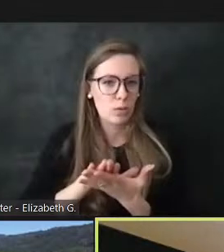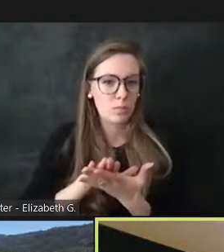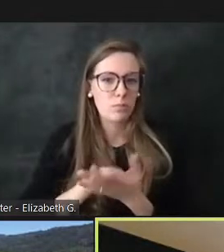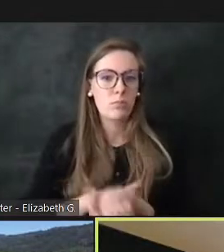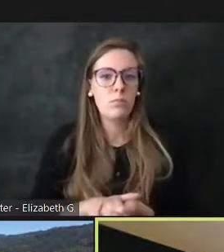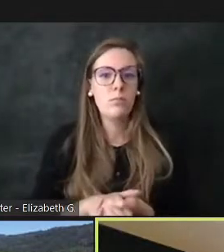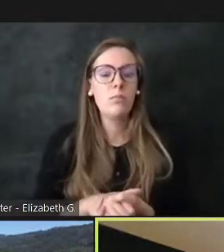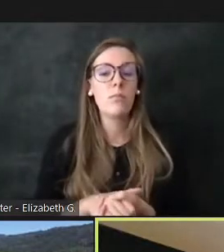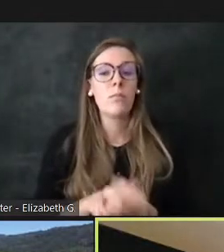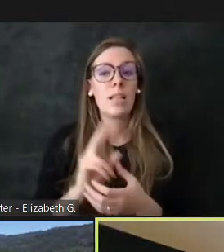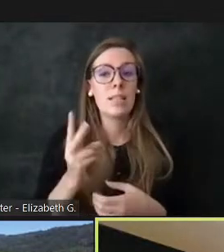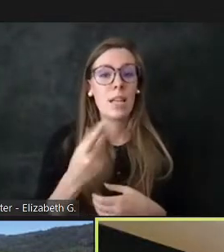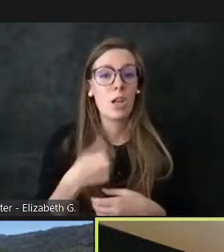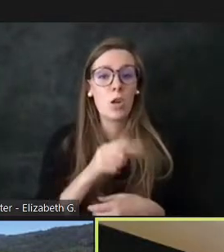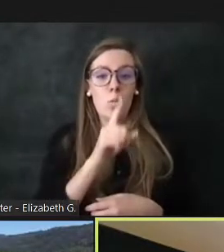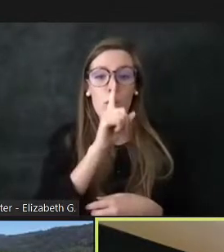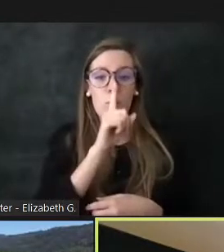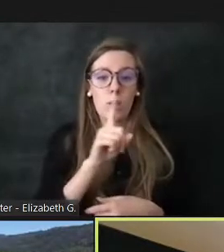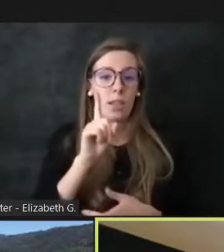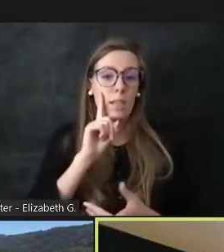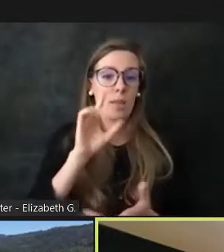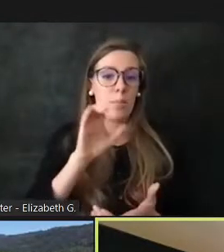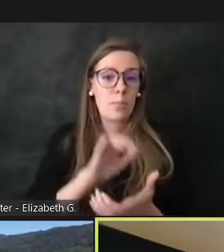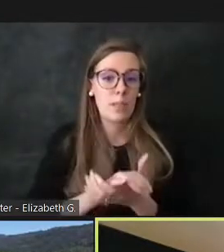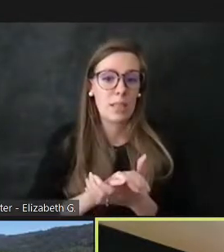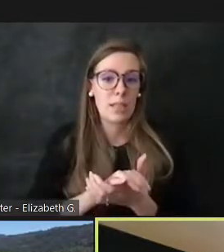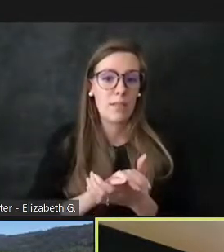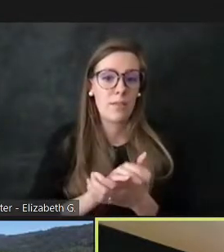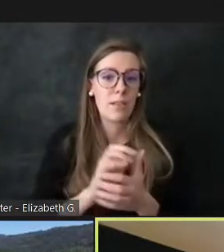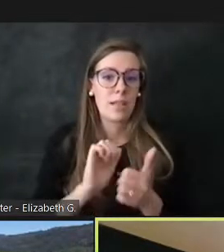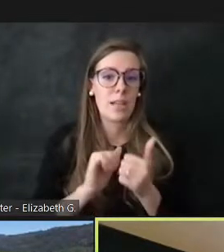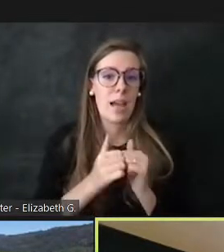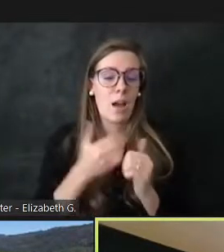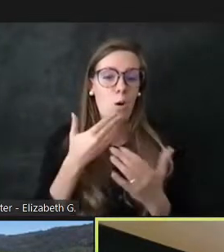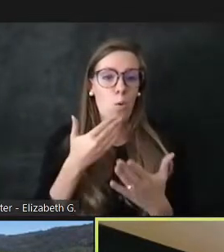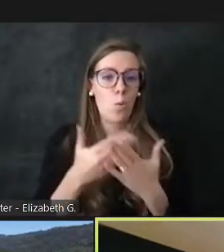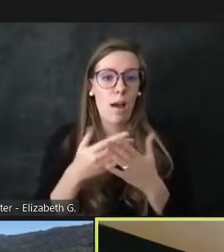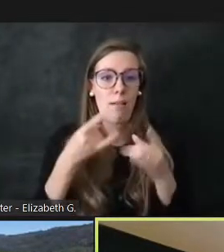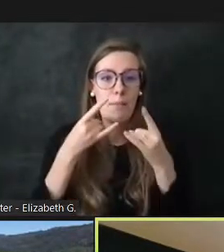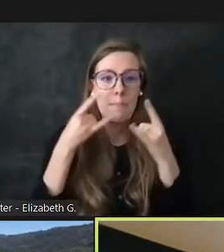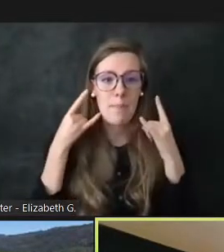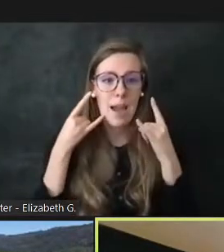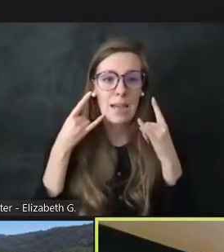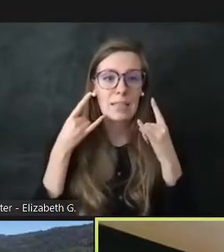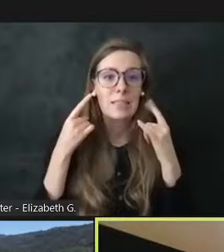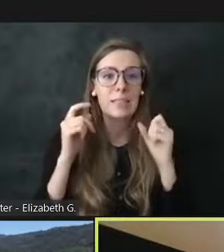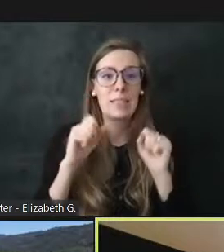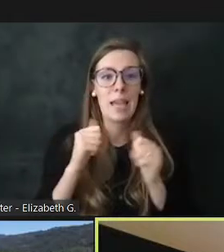believe in how well masks work to protect everybody, especially our kids.